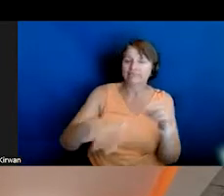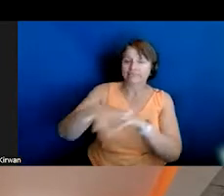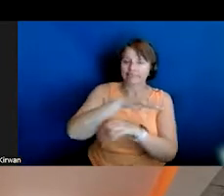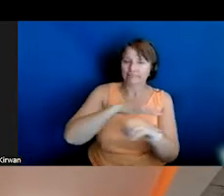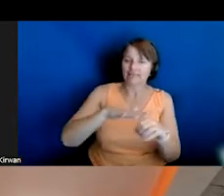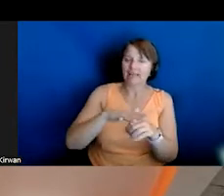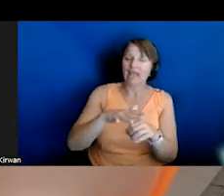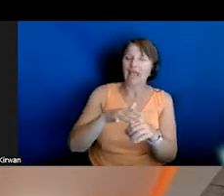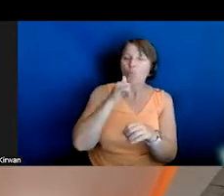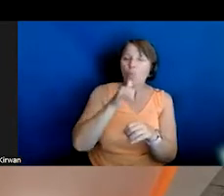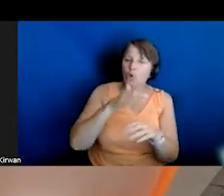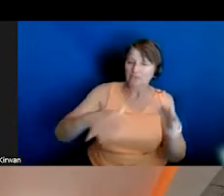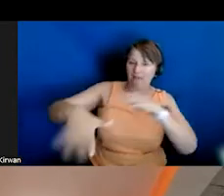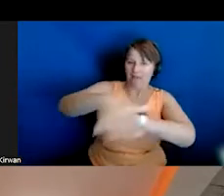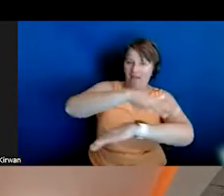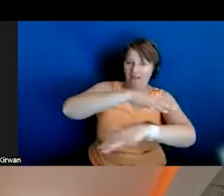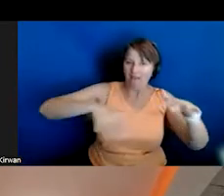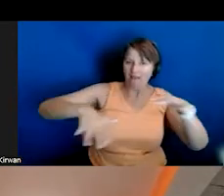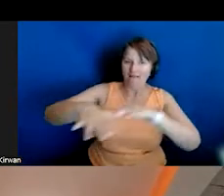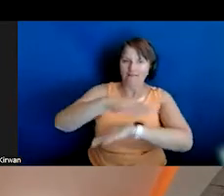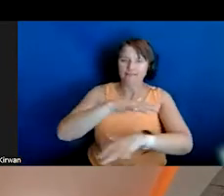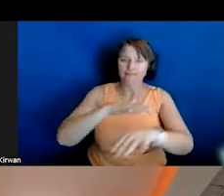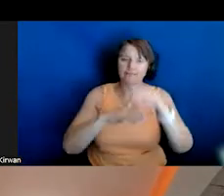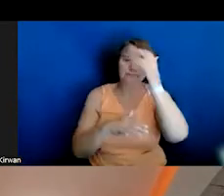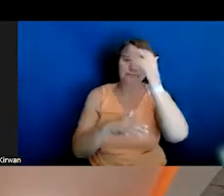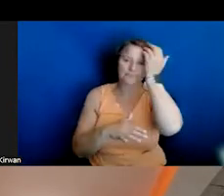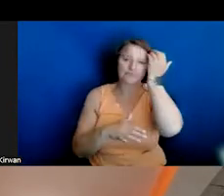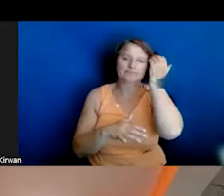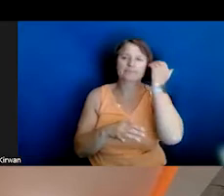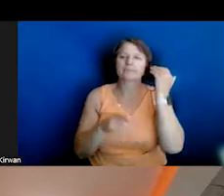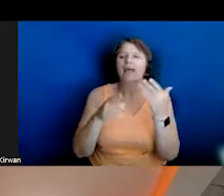and then we created a suite of what we call relational objects.